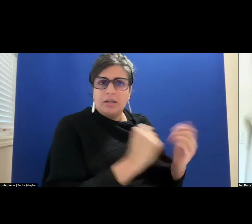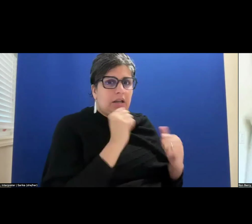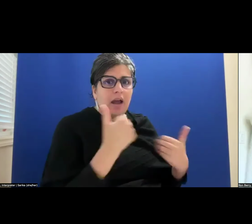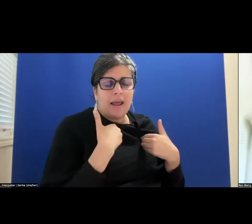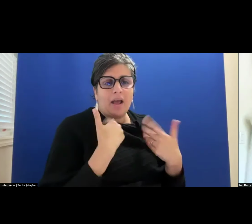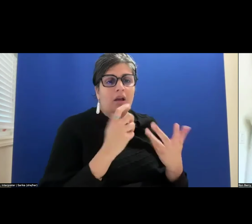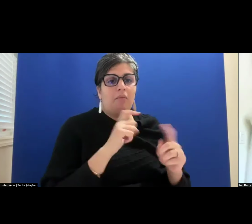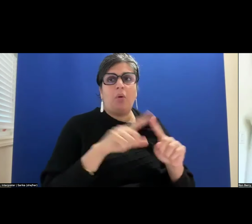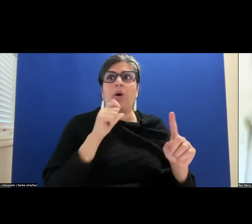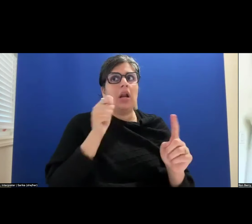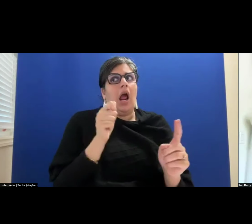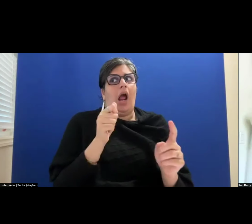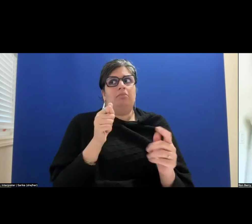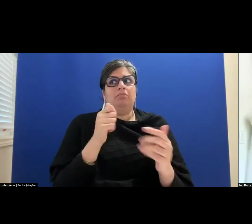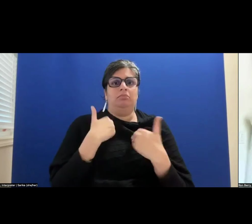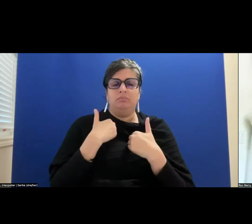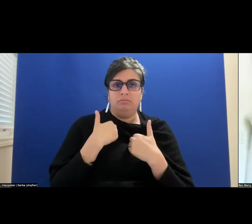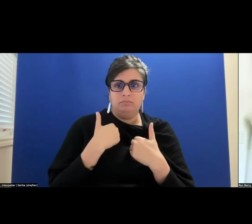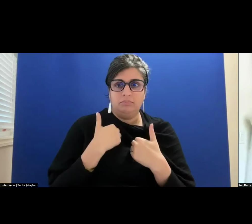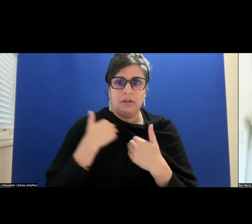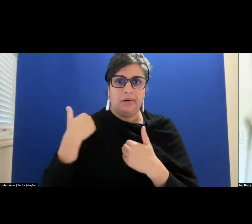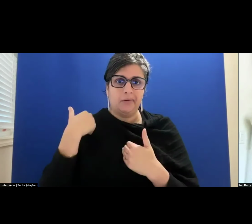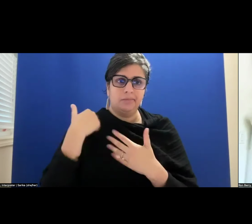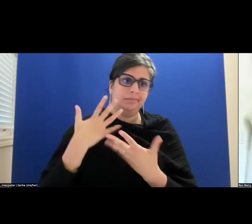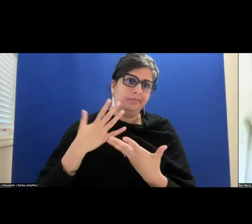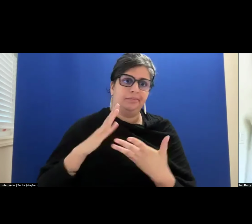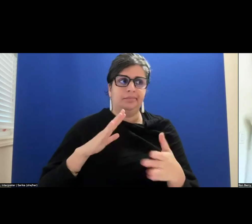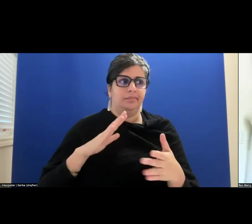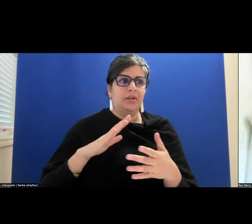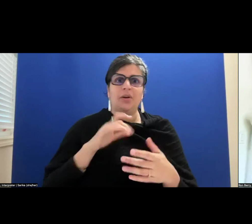all the mechanisms and bureaucracy and politics of a big institution.